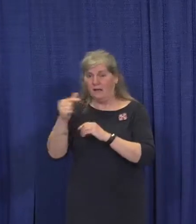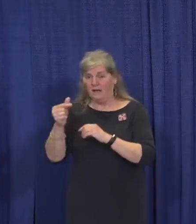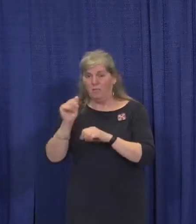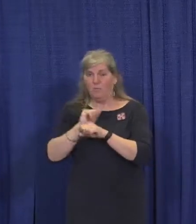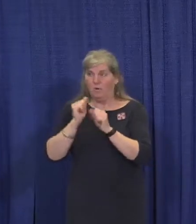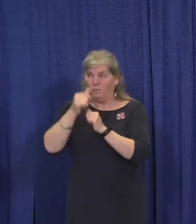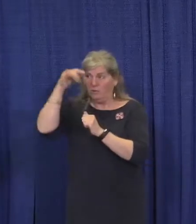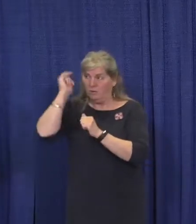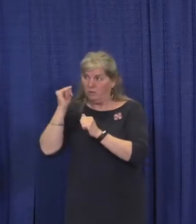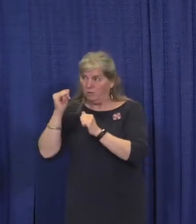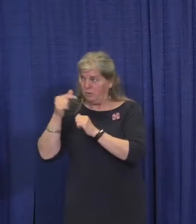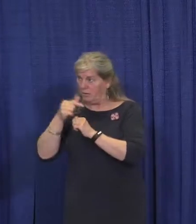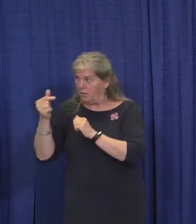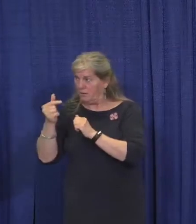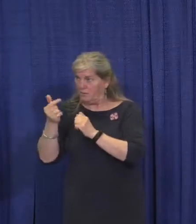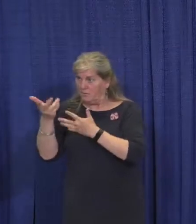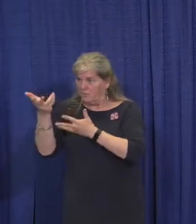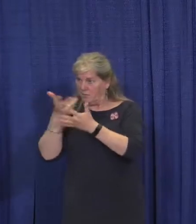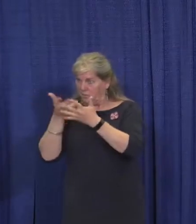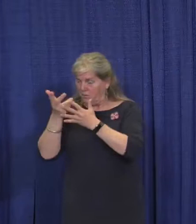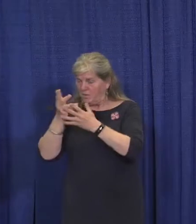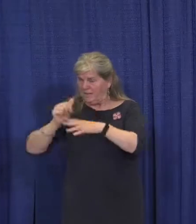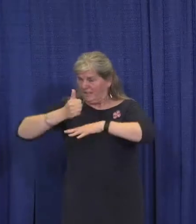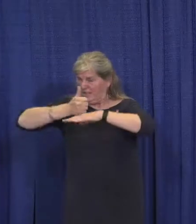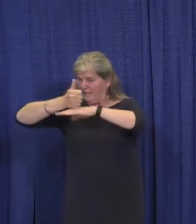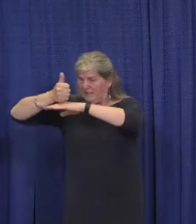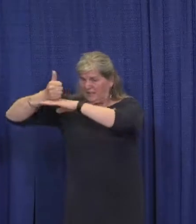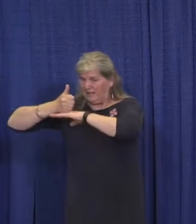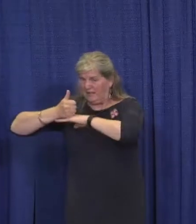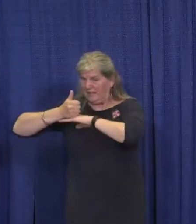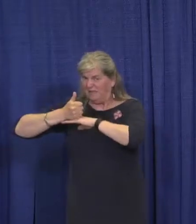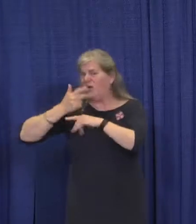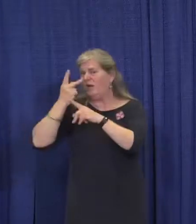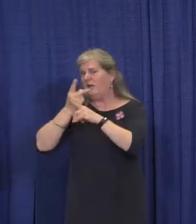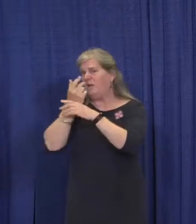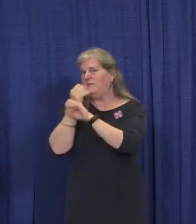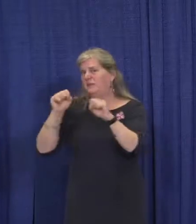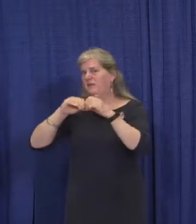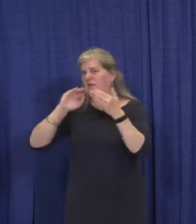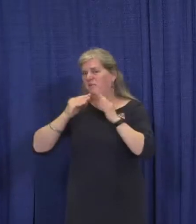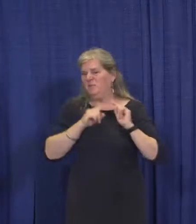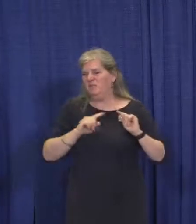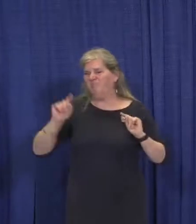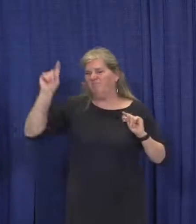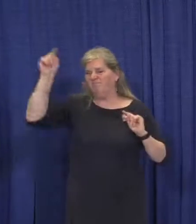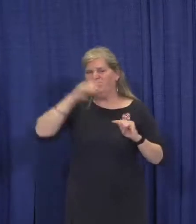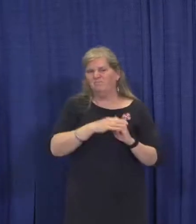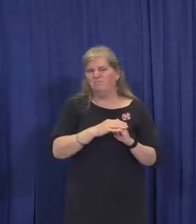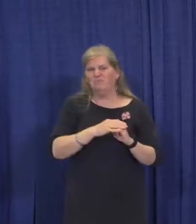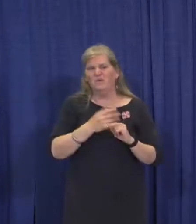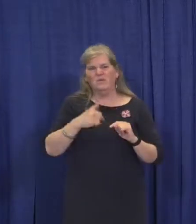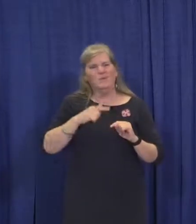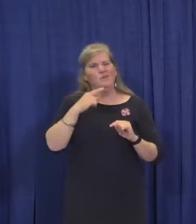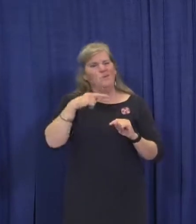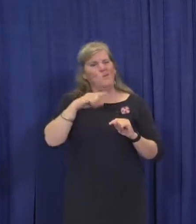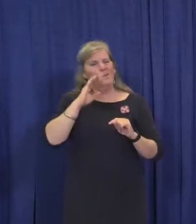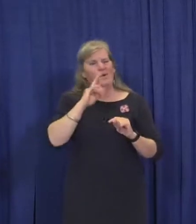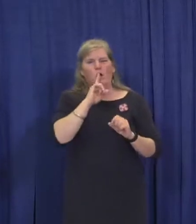diligently along with achieved medical officer to ensure measures are in place. The fact we know there was